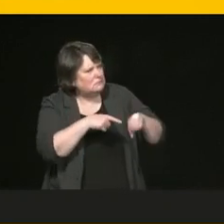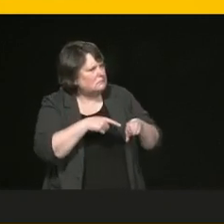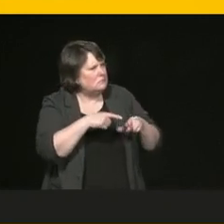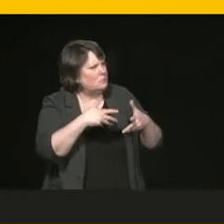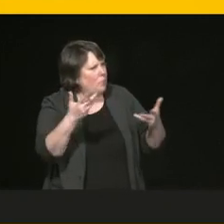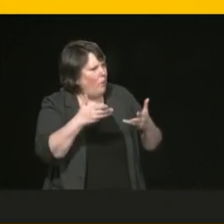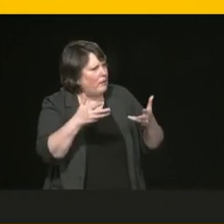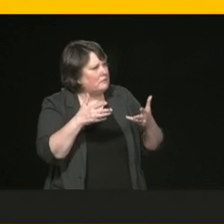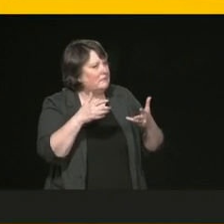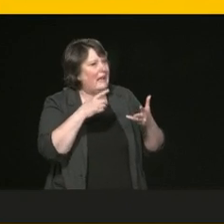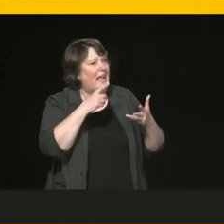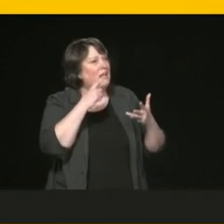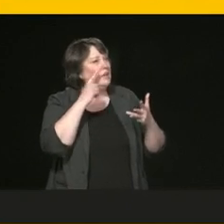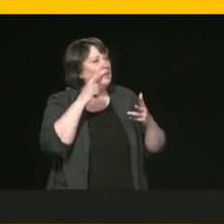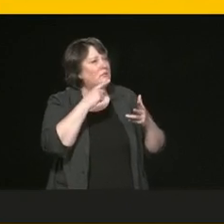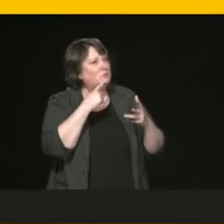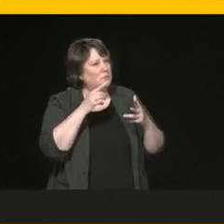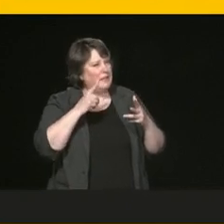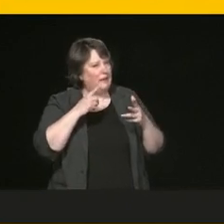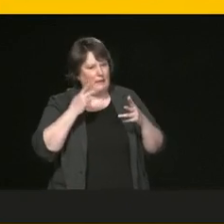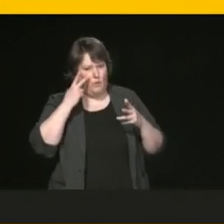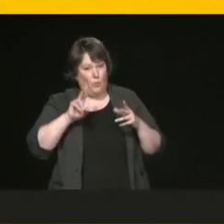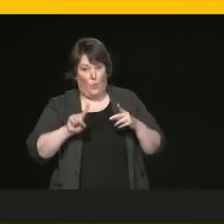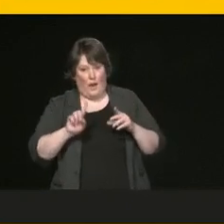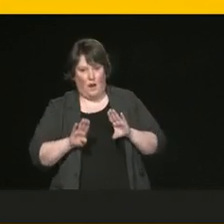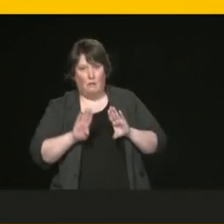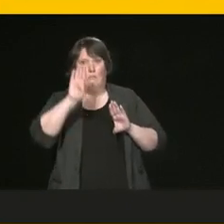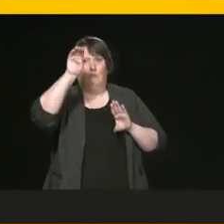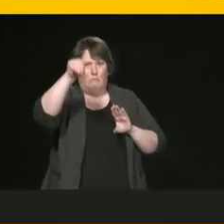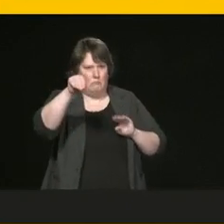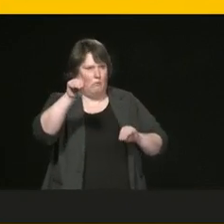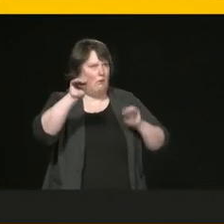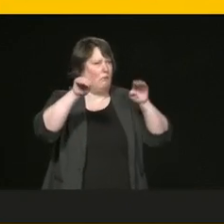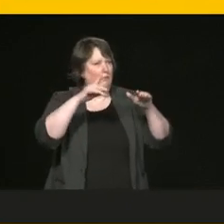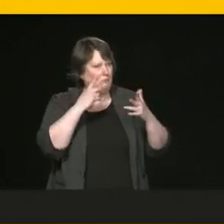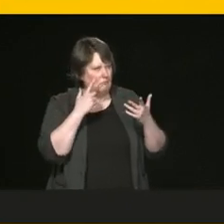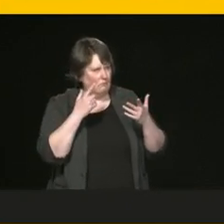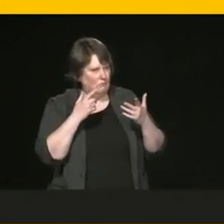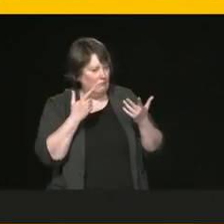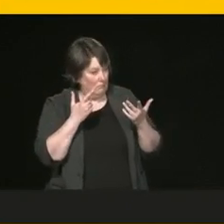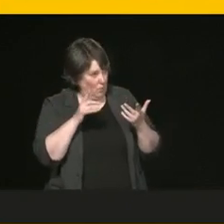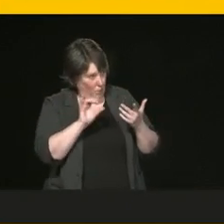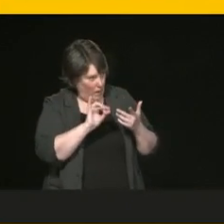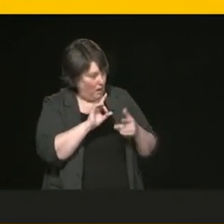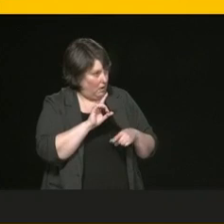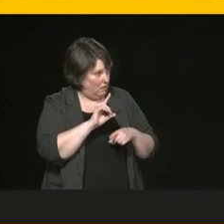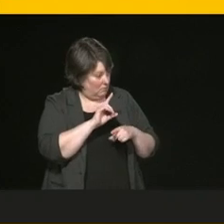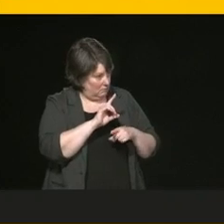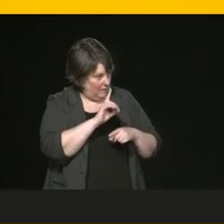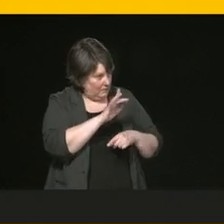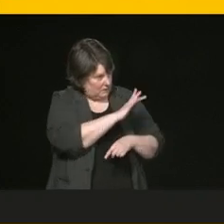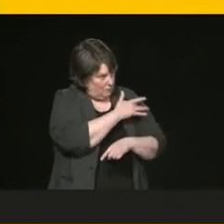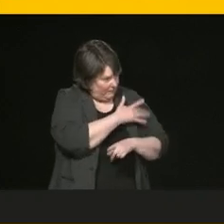DO THIS? AND YOU ALSO SAID THERE ARE DIFFERENT POINTS ALONG THE SPECTRUM OF THE PANDEMIC.